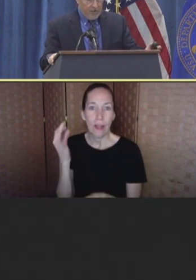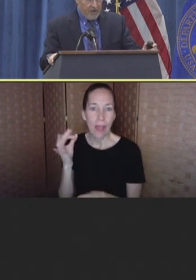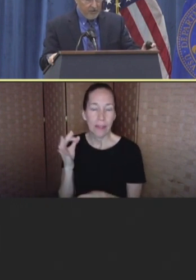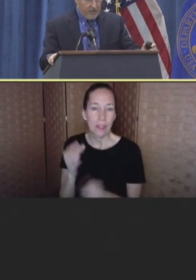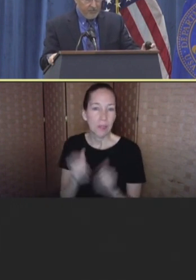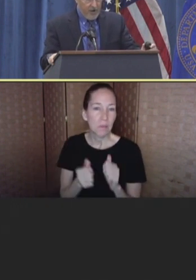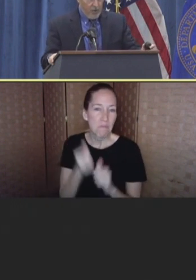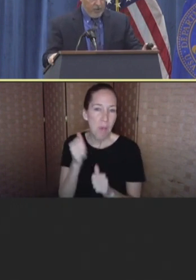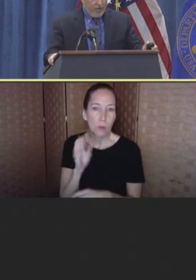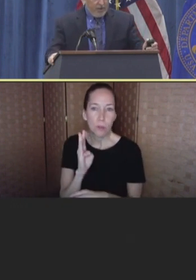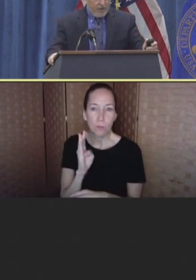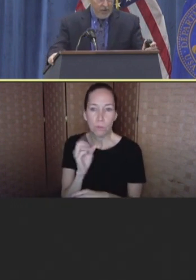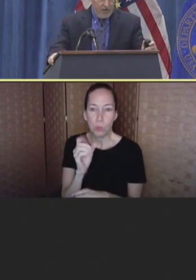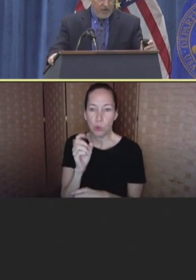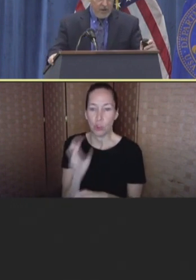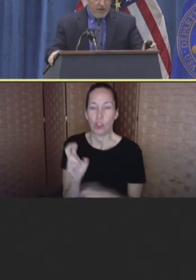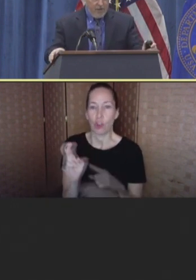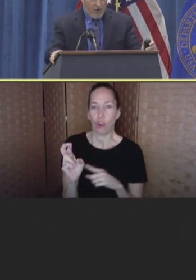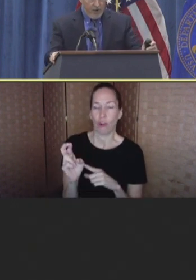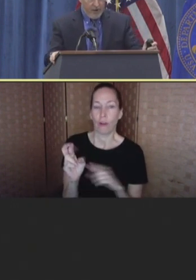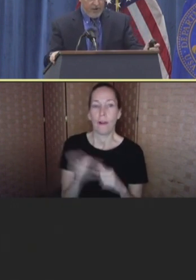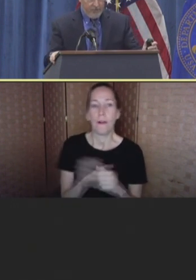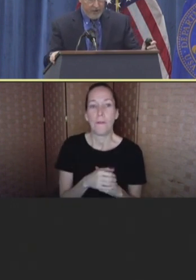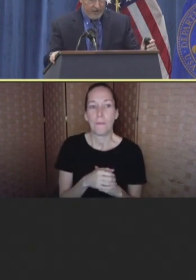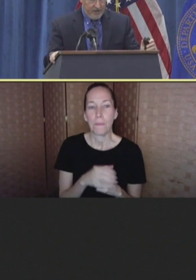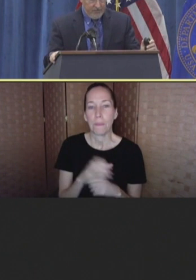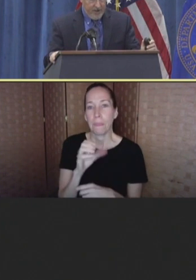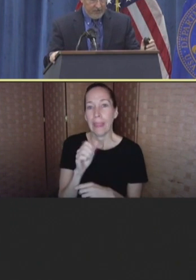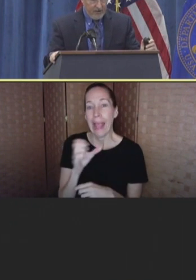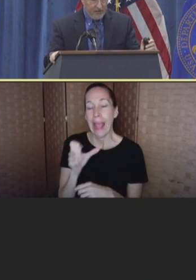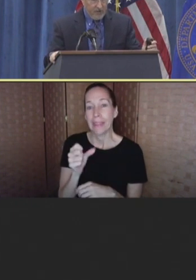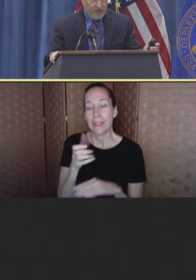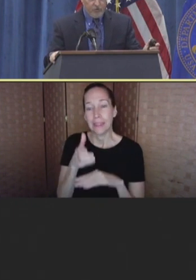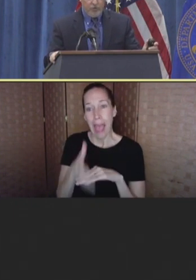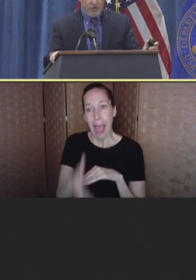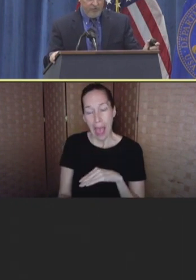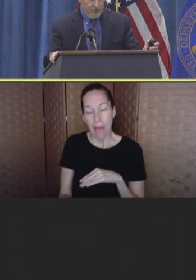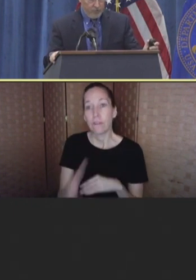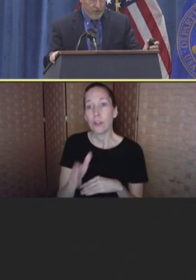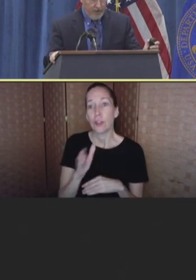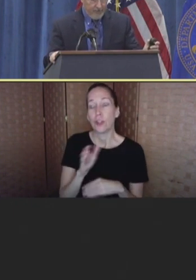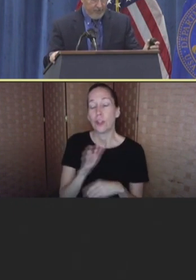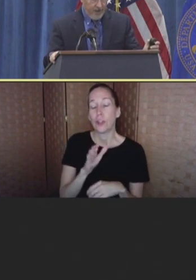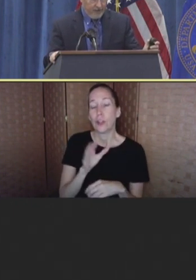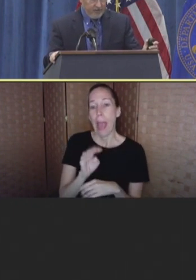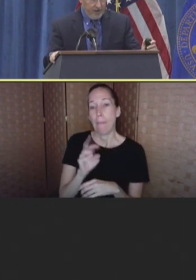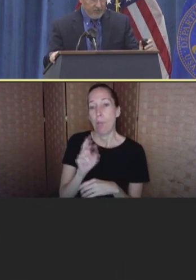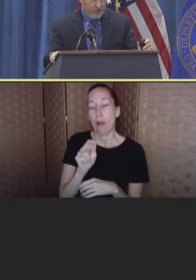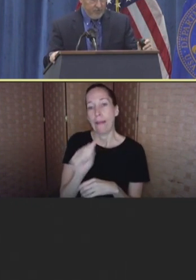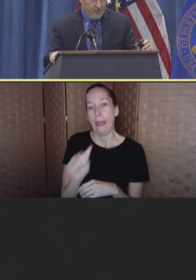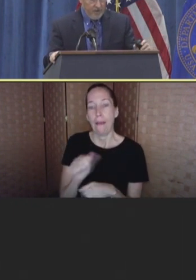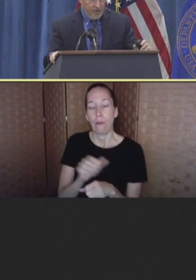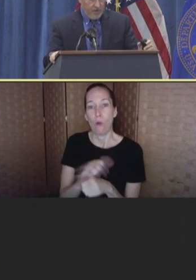The cases following the mRNA COVID-19 vaccines cluster within the first week after vaccination.